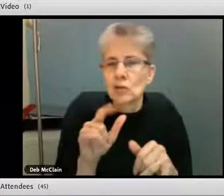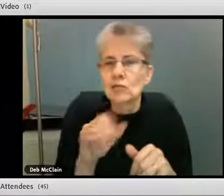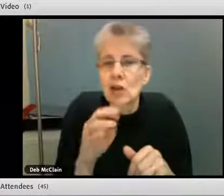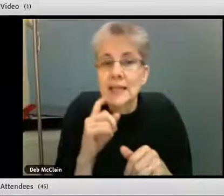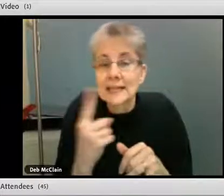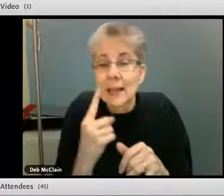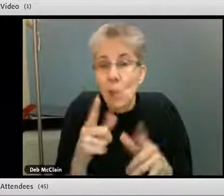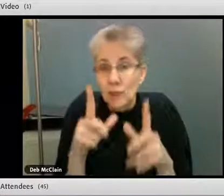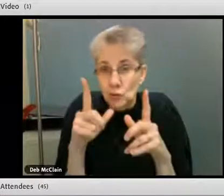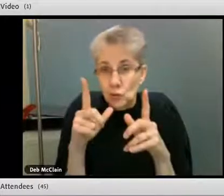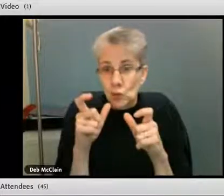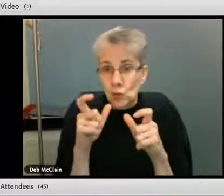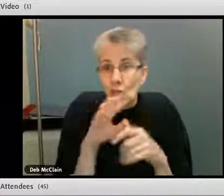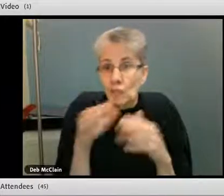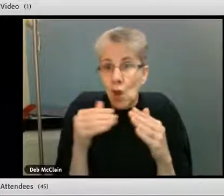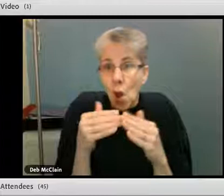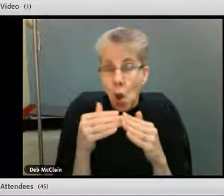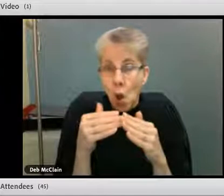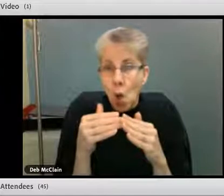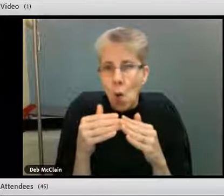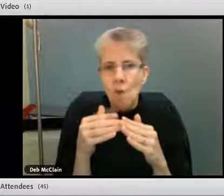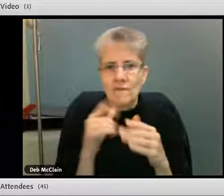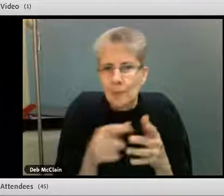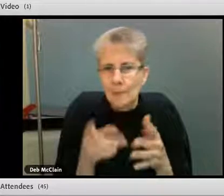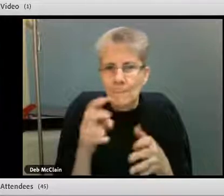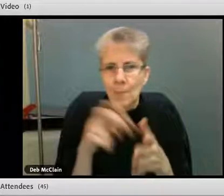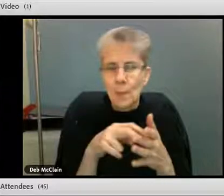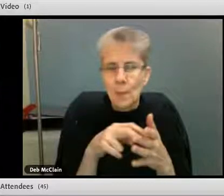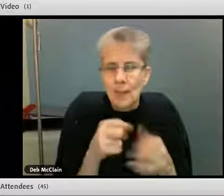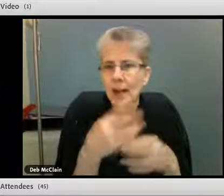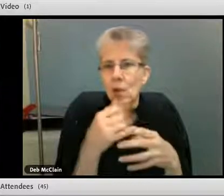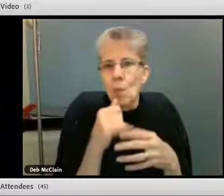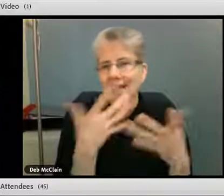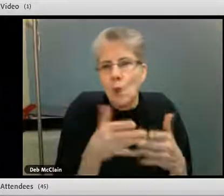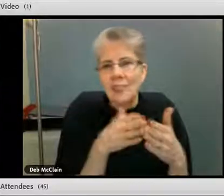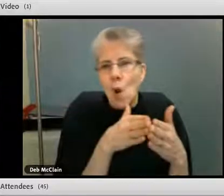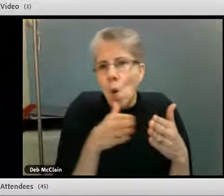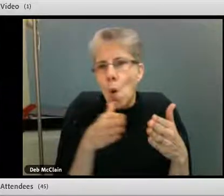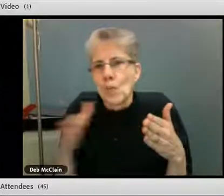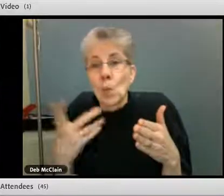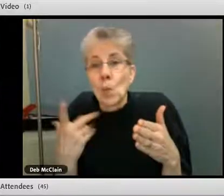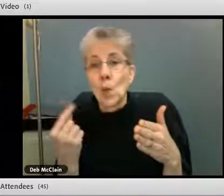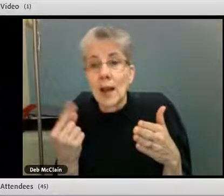from the moment they got on. I didn't really want that. What I did was I moved the start time from the YouTube video